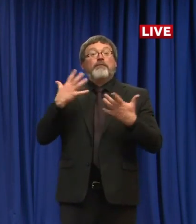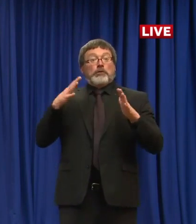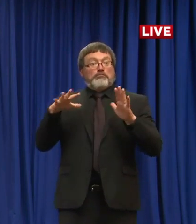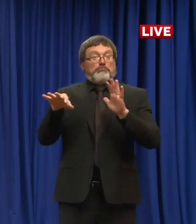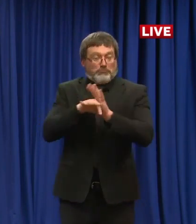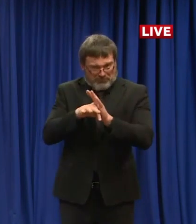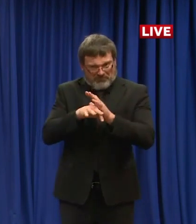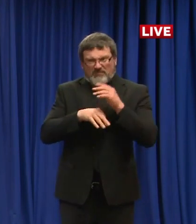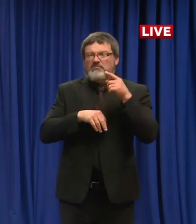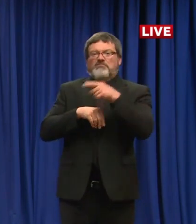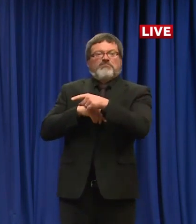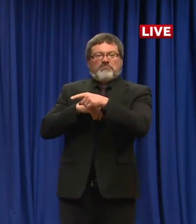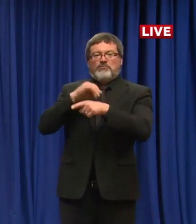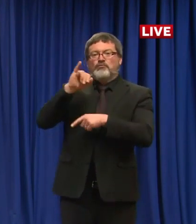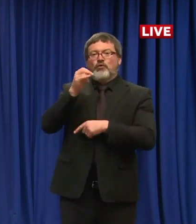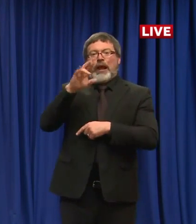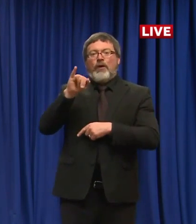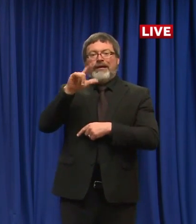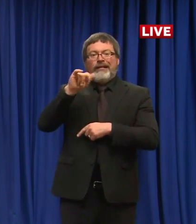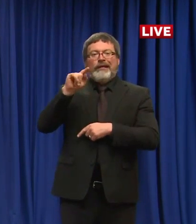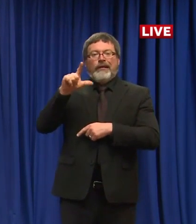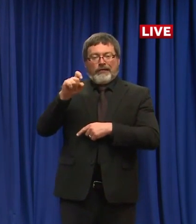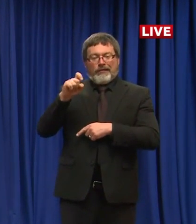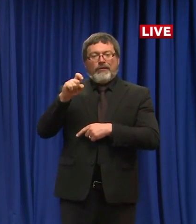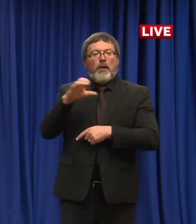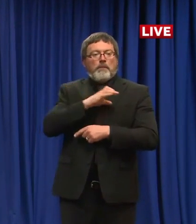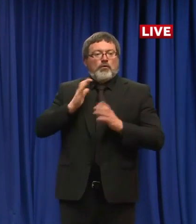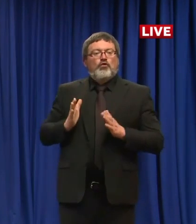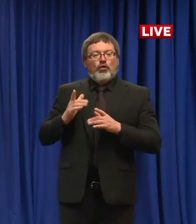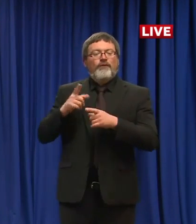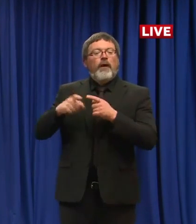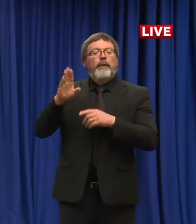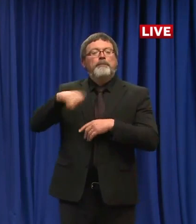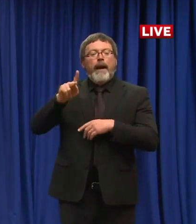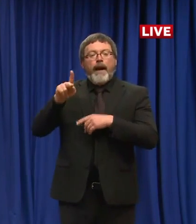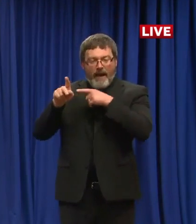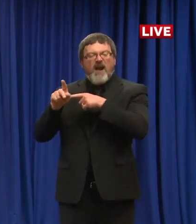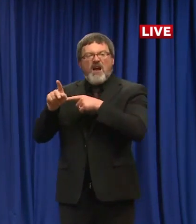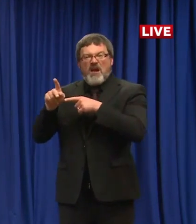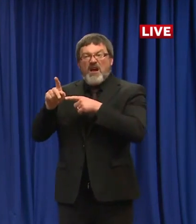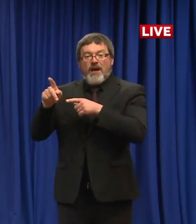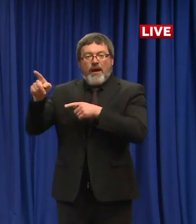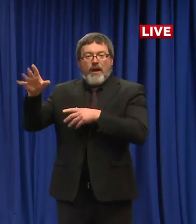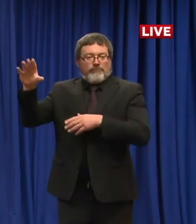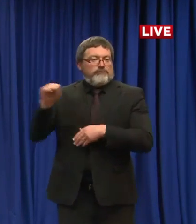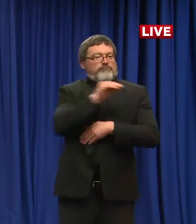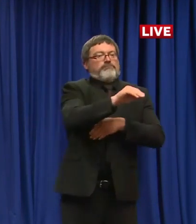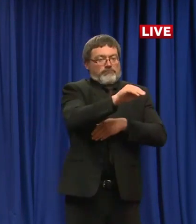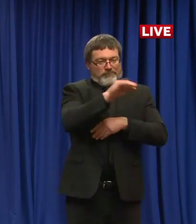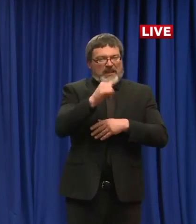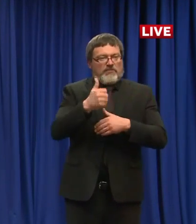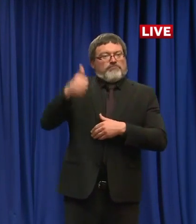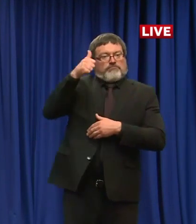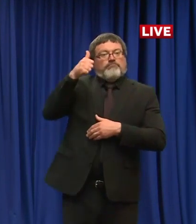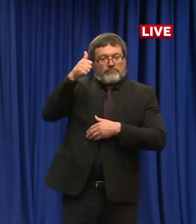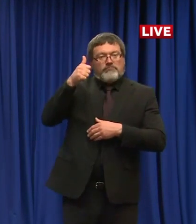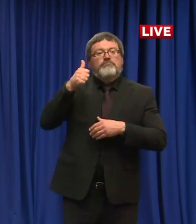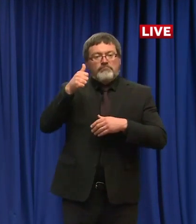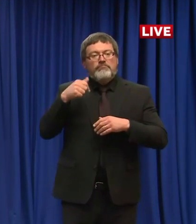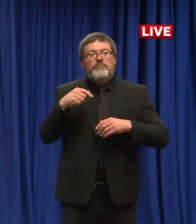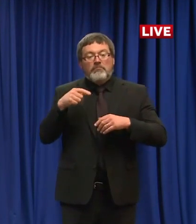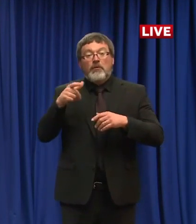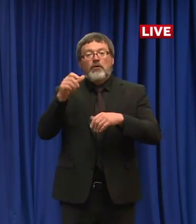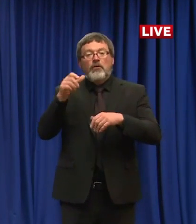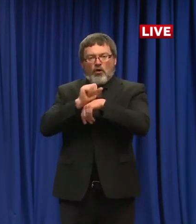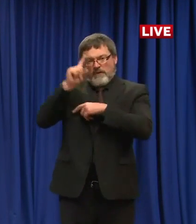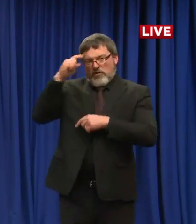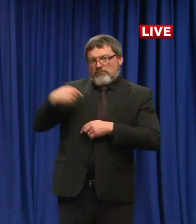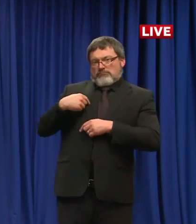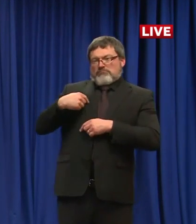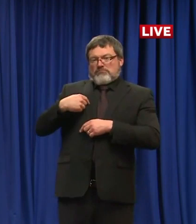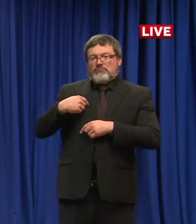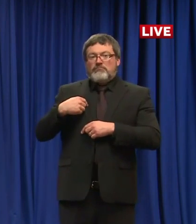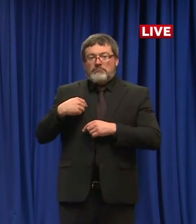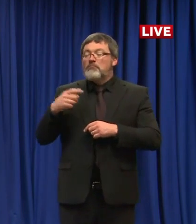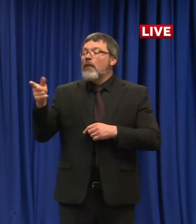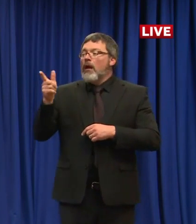I’M PROUD TO POINTED BANKING COMMISSIONER JARRY LITTLE AS TO SERVE AS THE DIRECTOR OF THE GOVERNOR’S OFFICE FOR EMERGENCY RECOVERY AND RELIEF JERRY HAS EXTENSIVE EXPERIENCE SERVING OUR